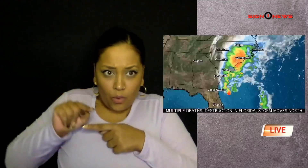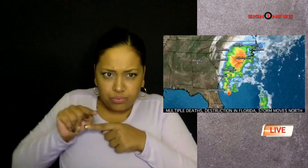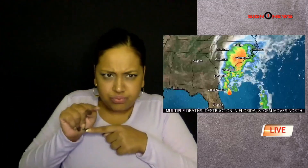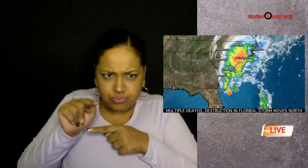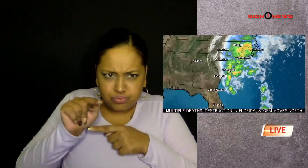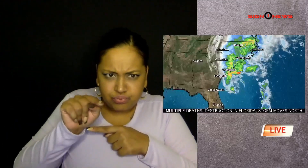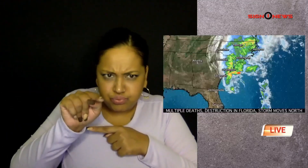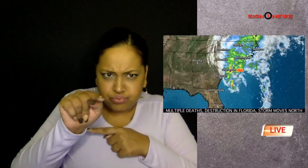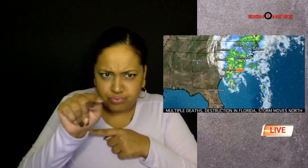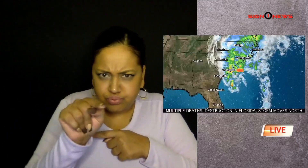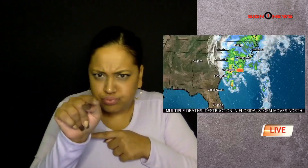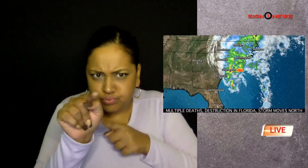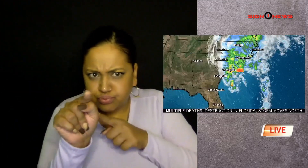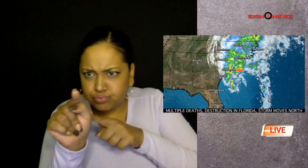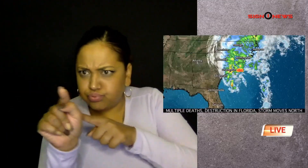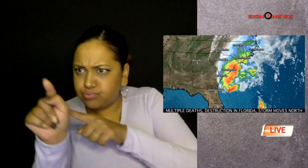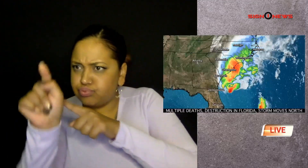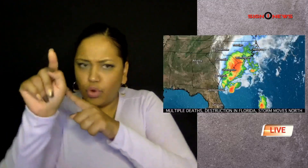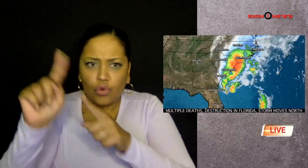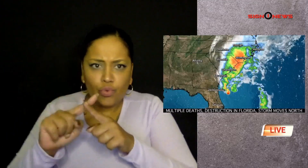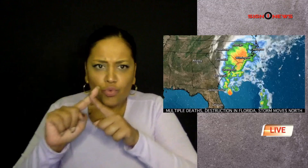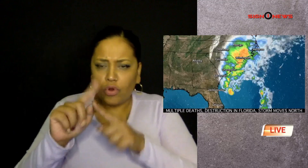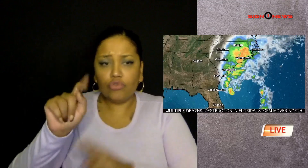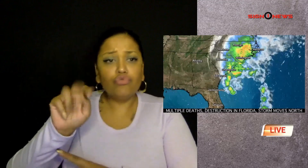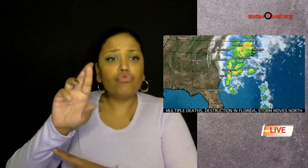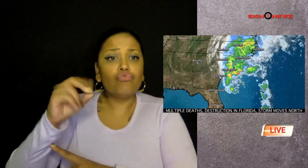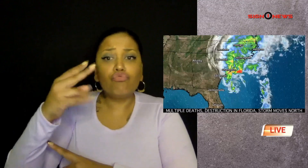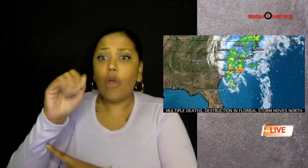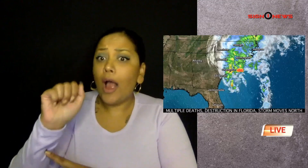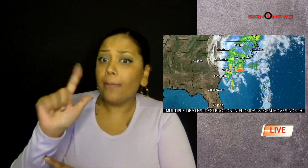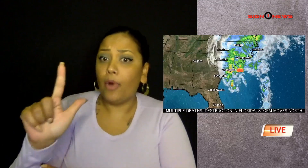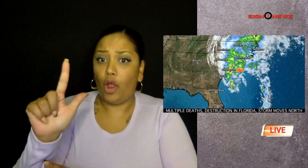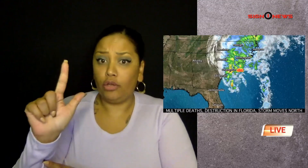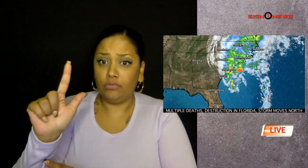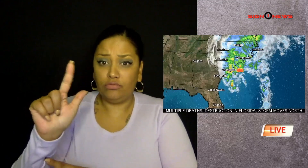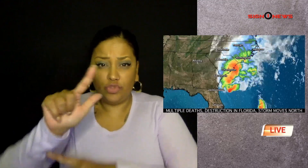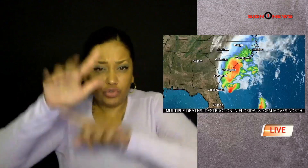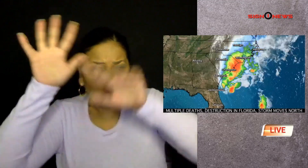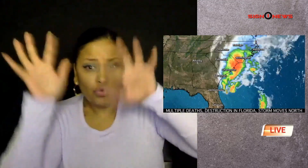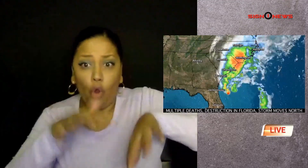And was downgraded to Tropical Storm once it slammed into, Florida.